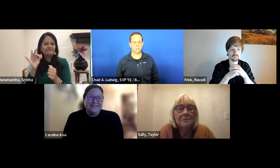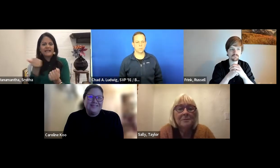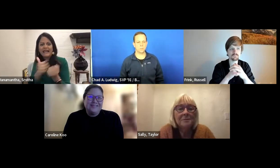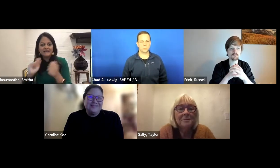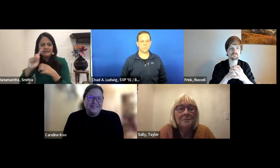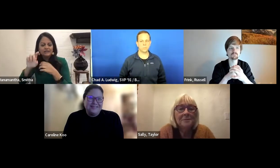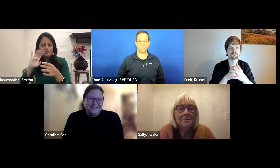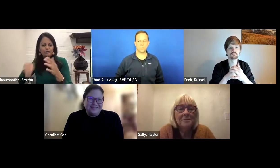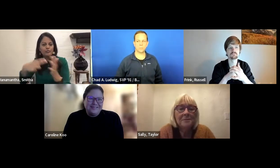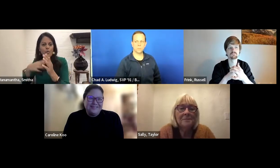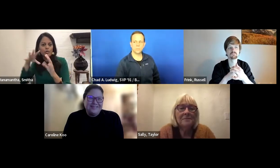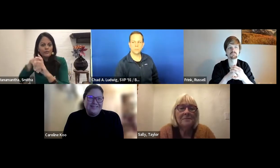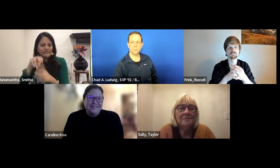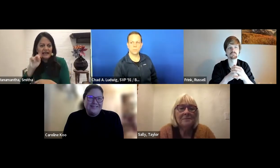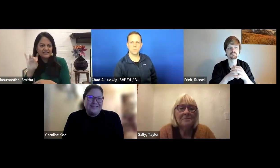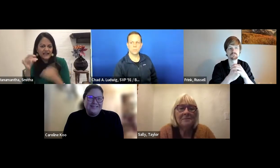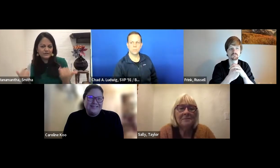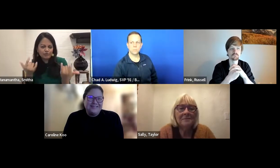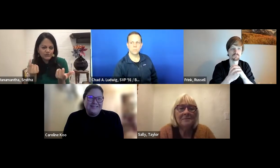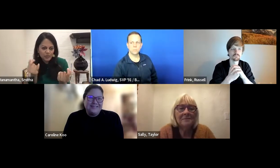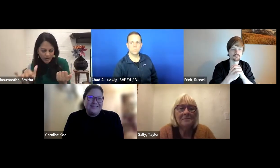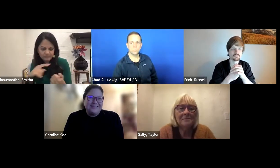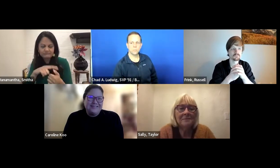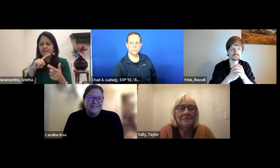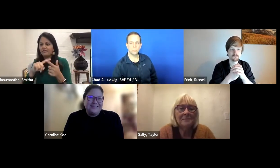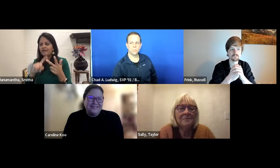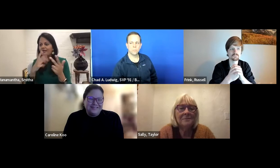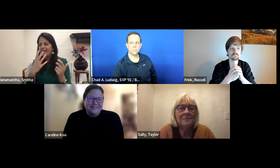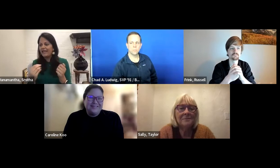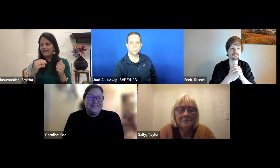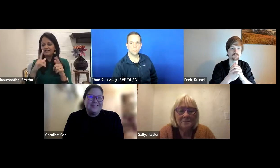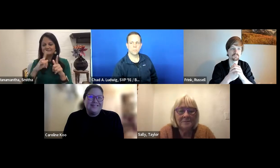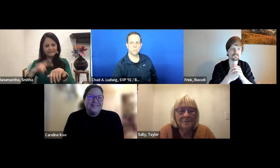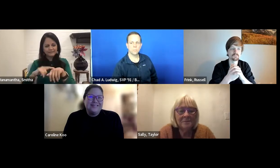when you graduated from NTID or what role you had within NTID,